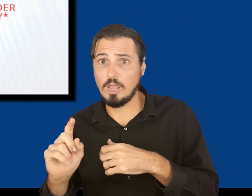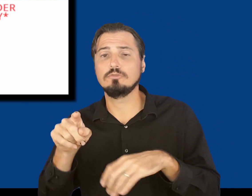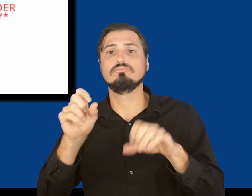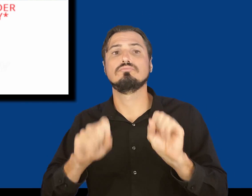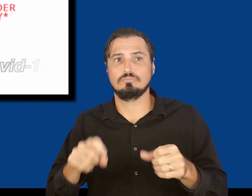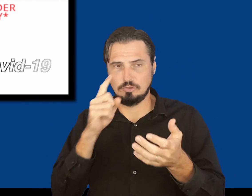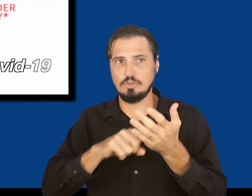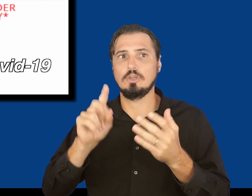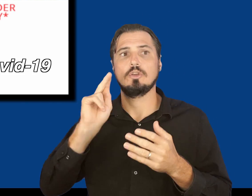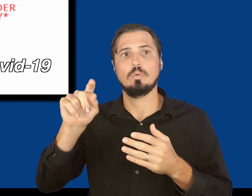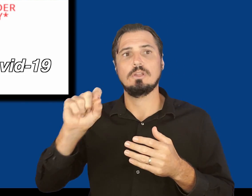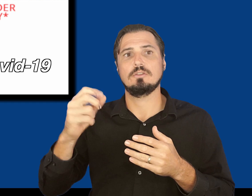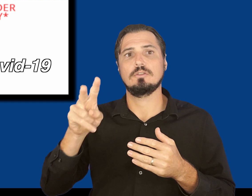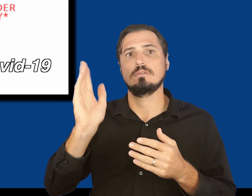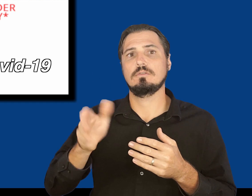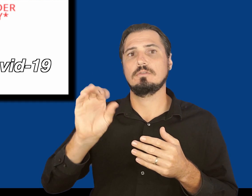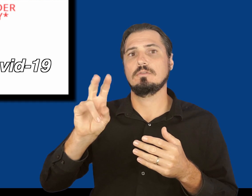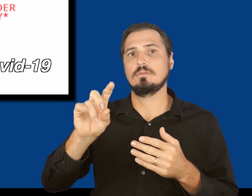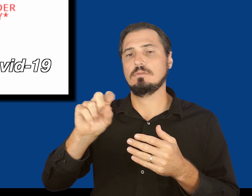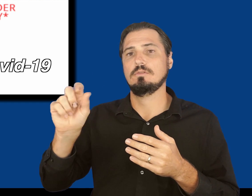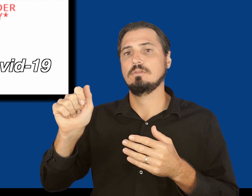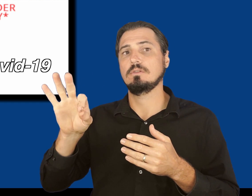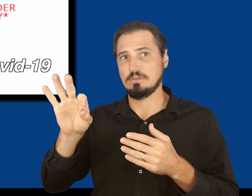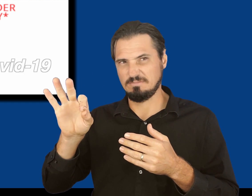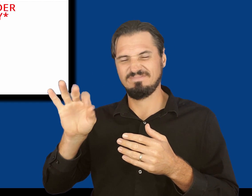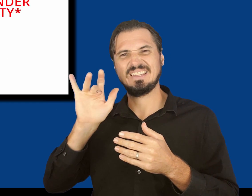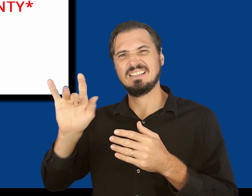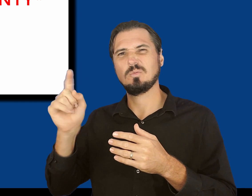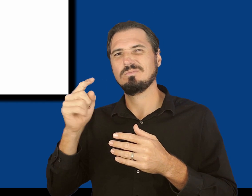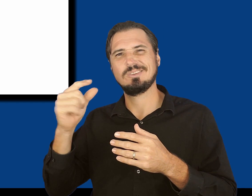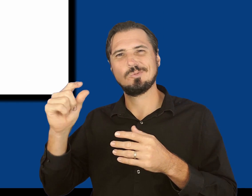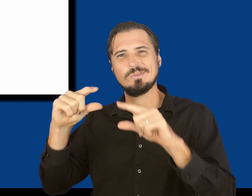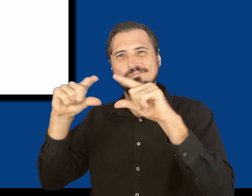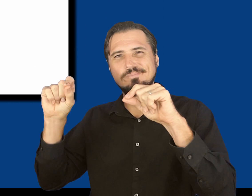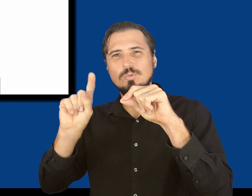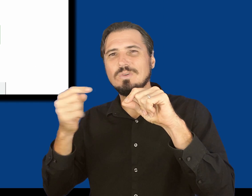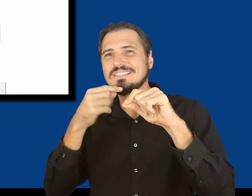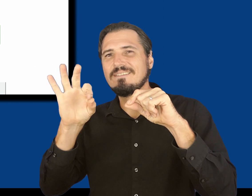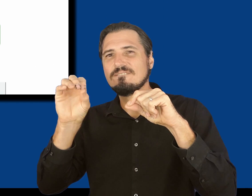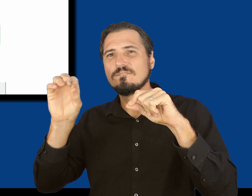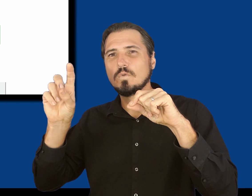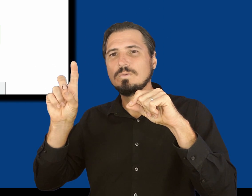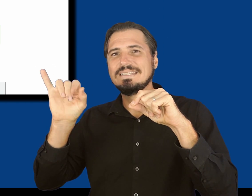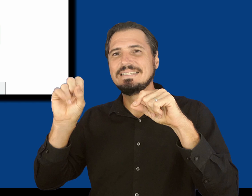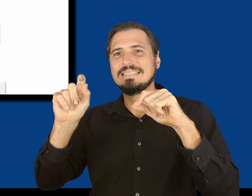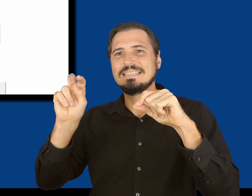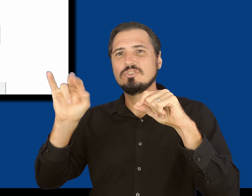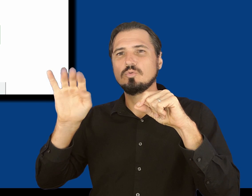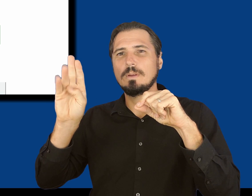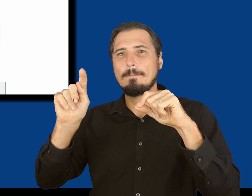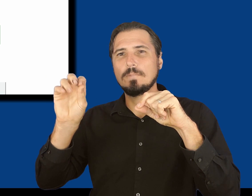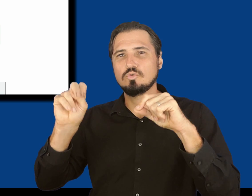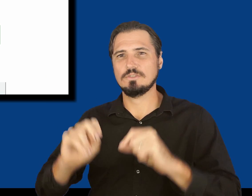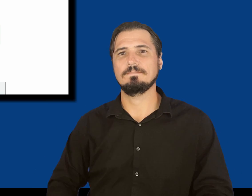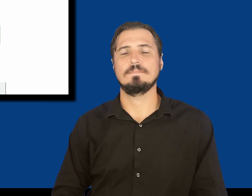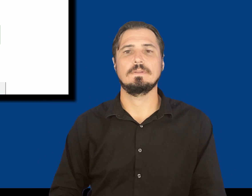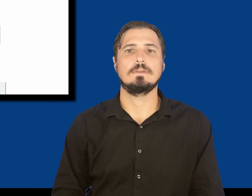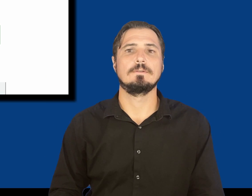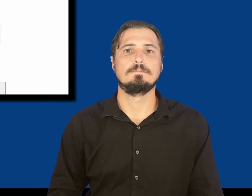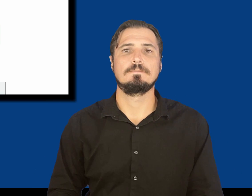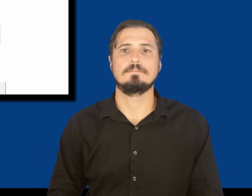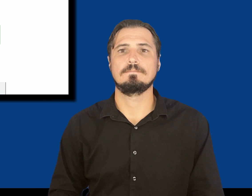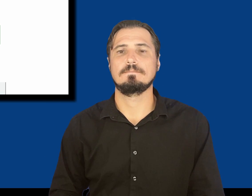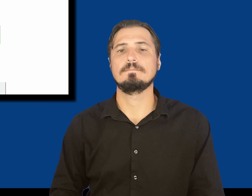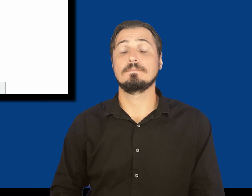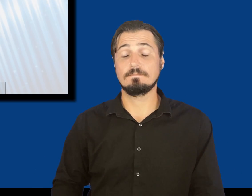please. Visit kauai.gov/covid-19 and click on the green button that says food distribution Additionally the Hawaii